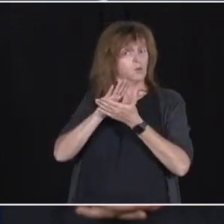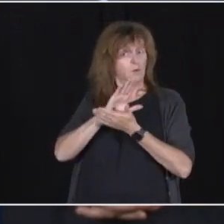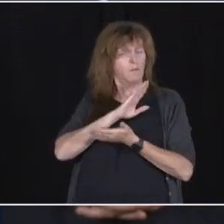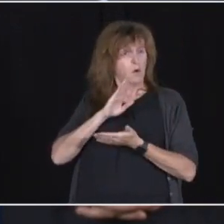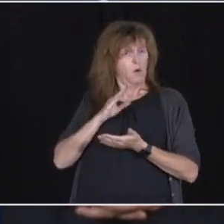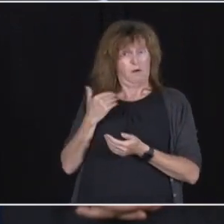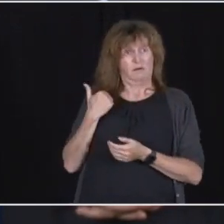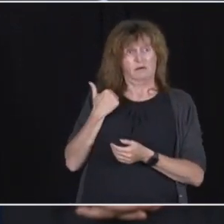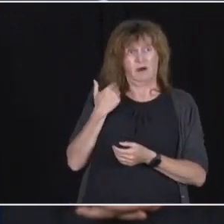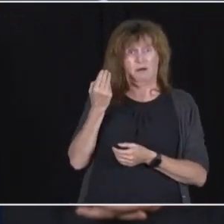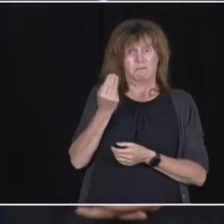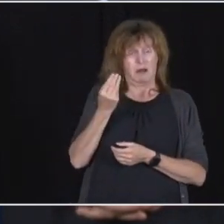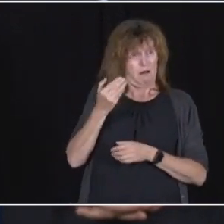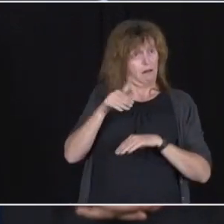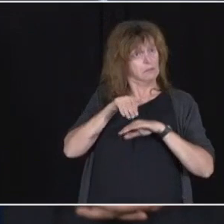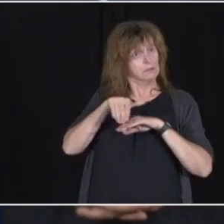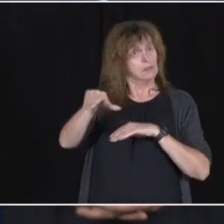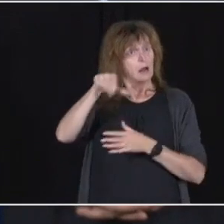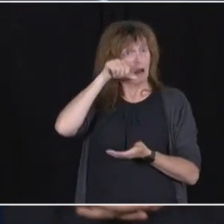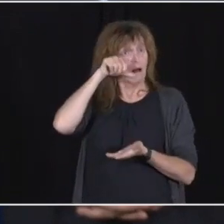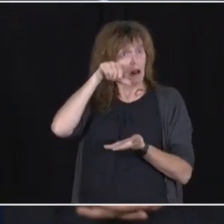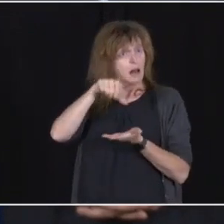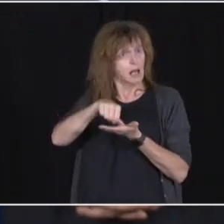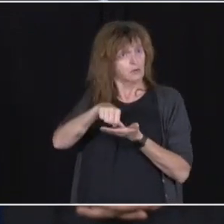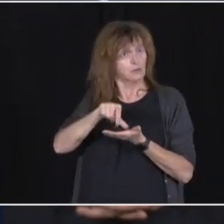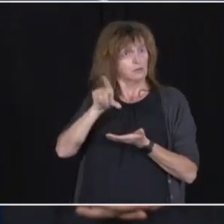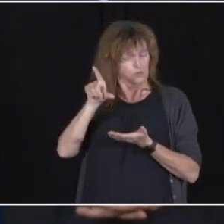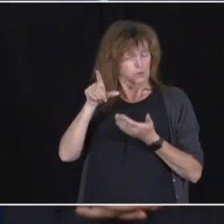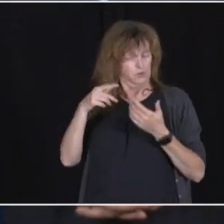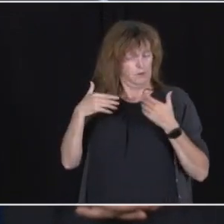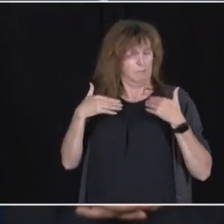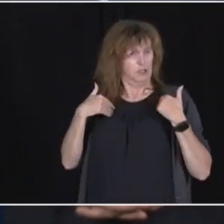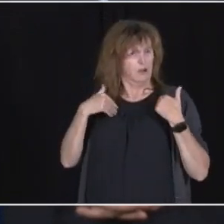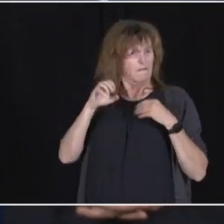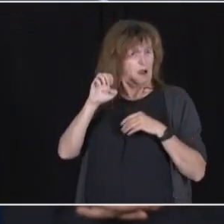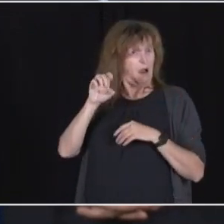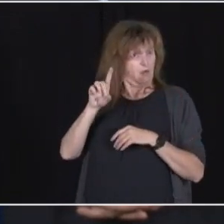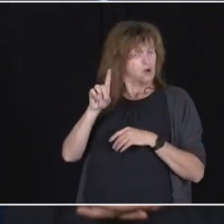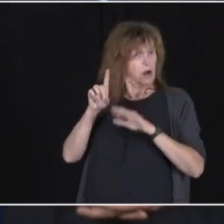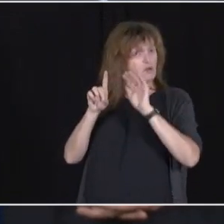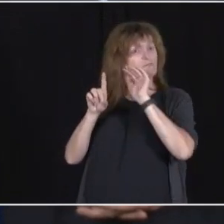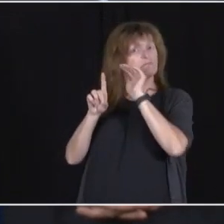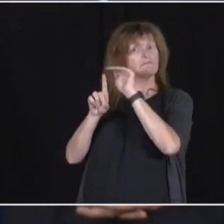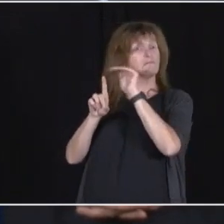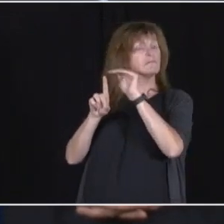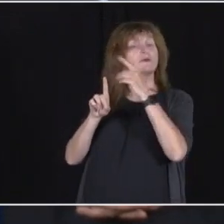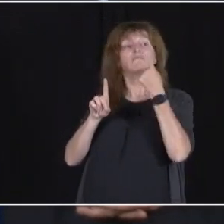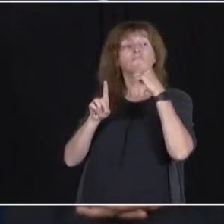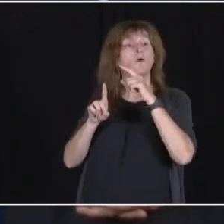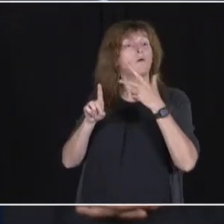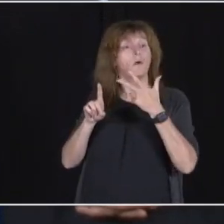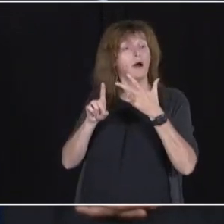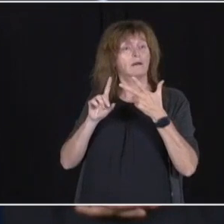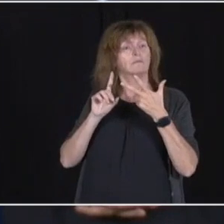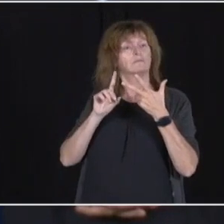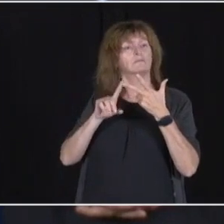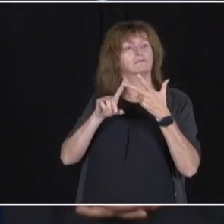School Board sent a letter to minister Lecce calling on the government to withdraw the hybrid model and to provide additional funding for 15 daily student attendance model